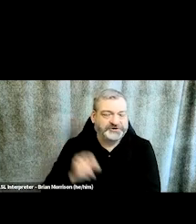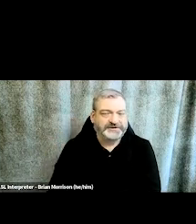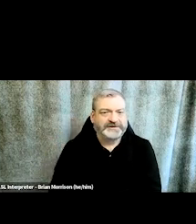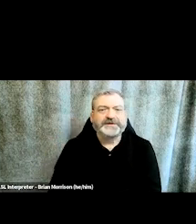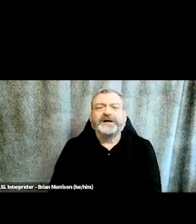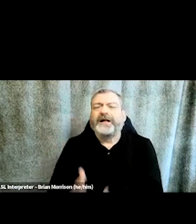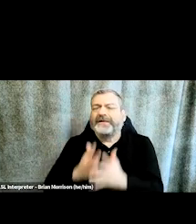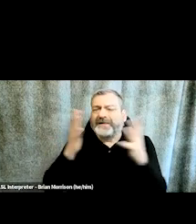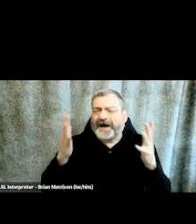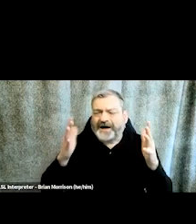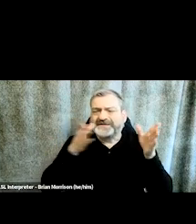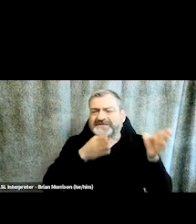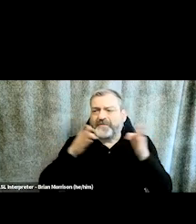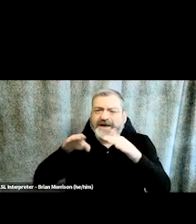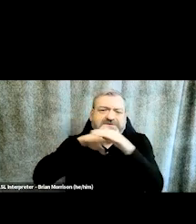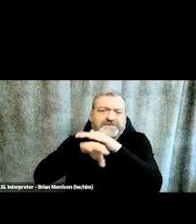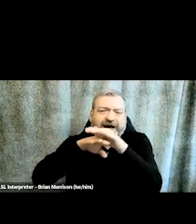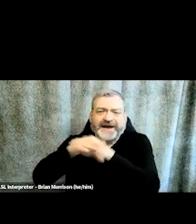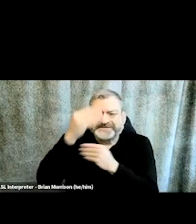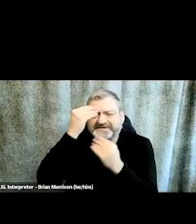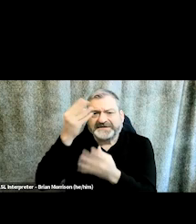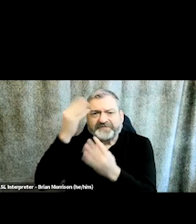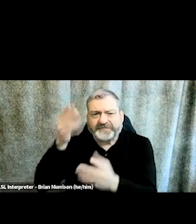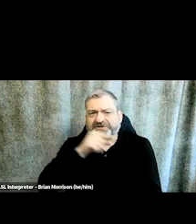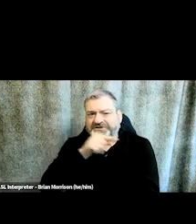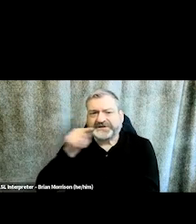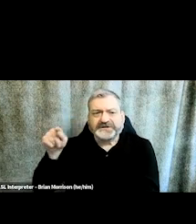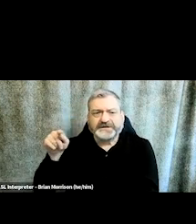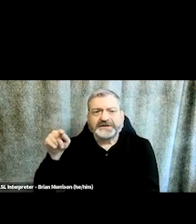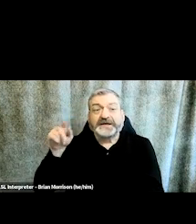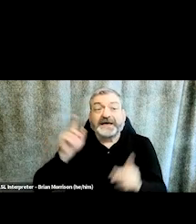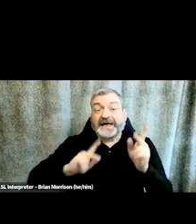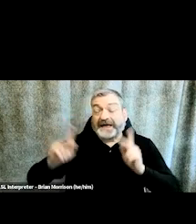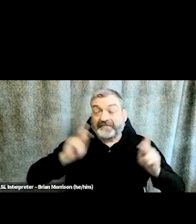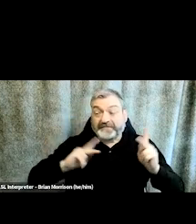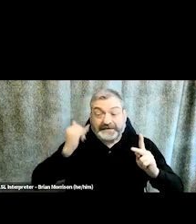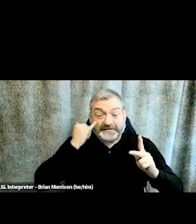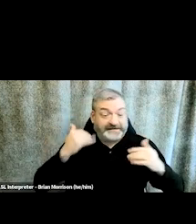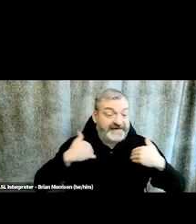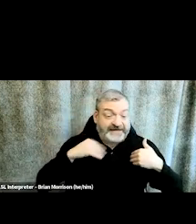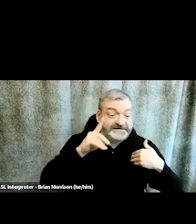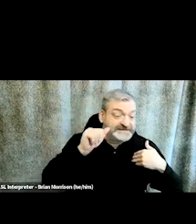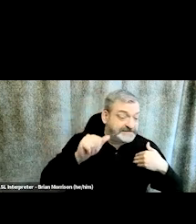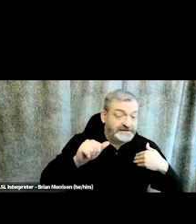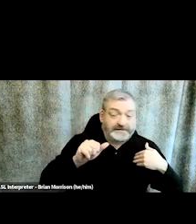And folks who may have a use constraint or a disability, if they run into issues